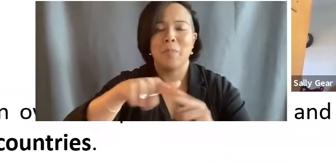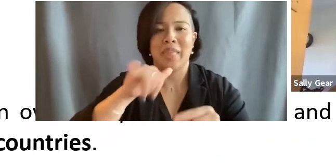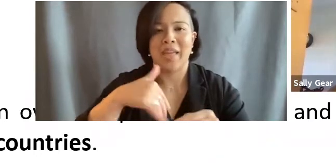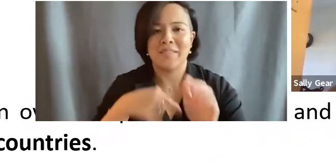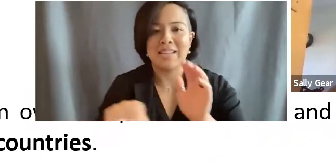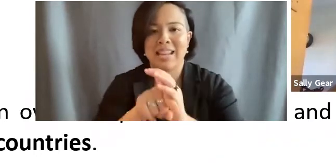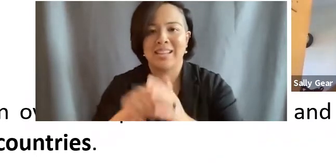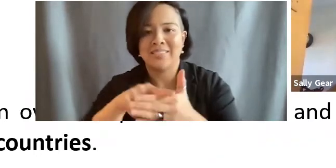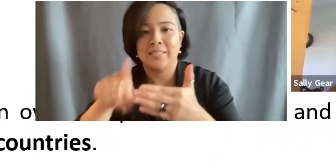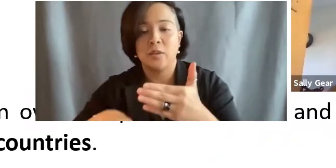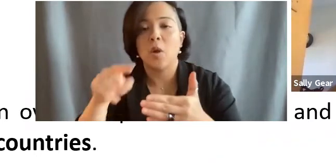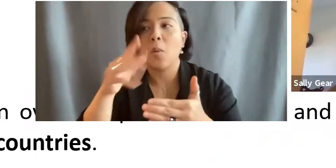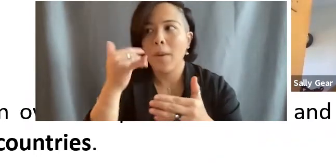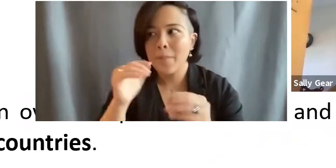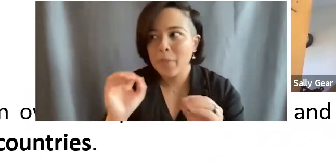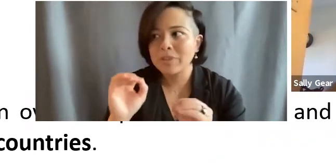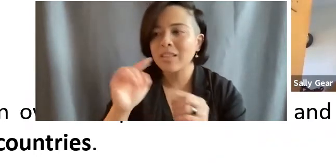So safety, child protection, and then absolutely trying to maintain learning, but